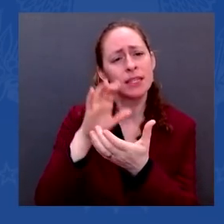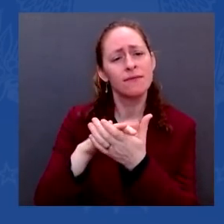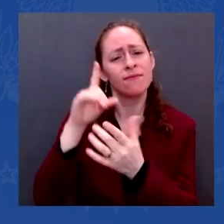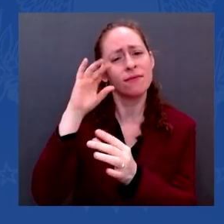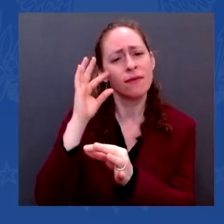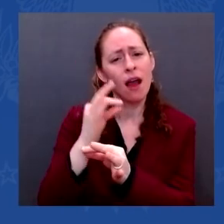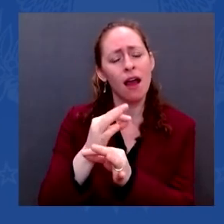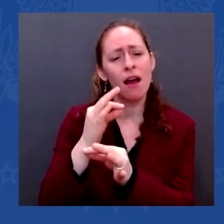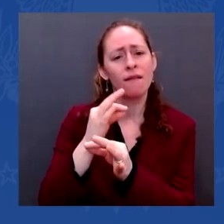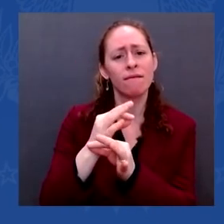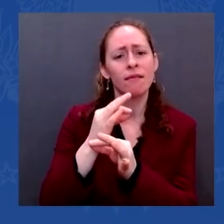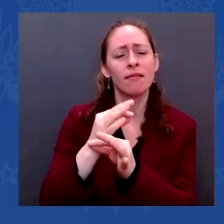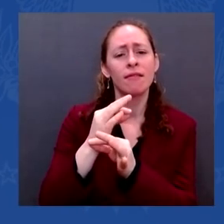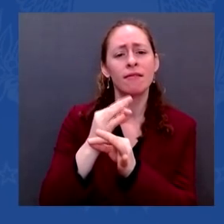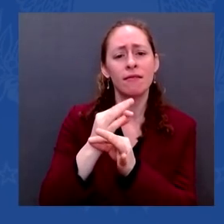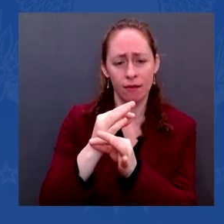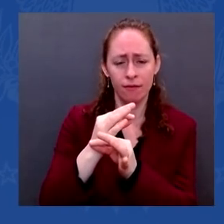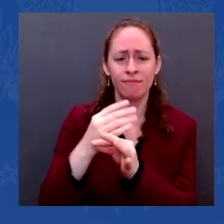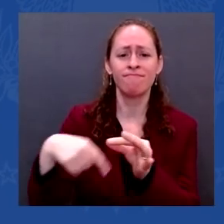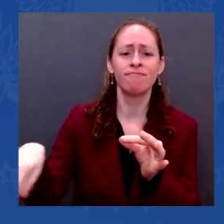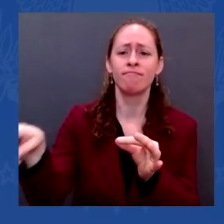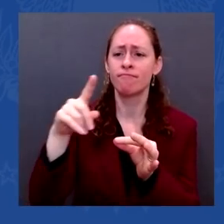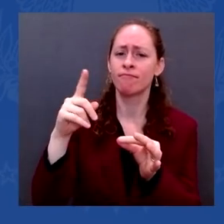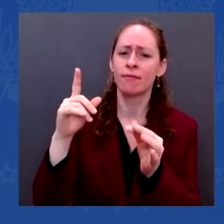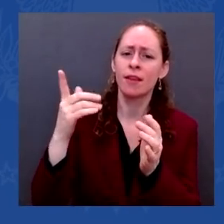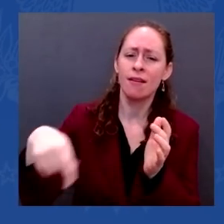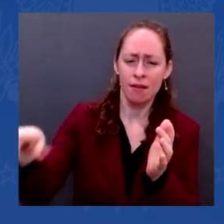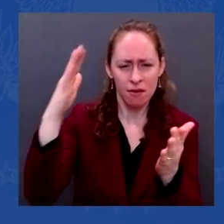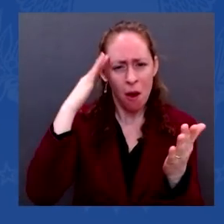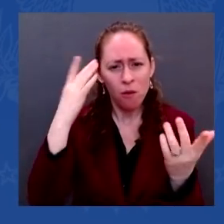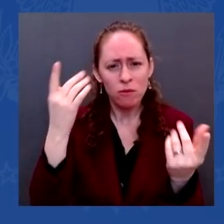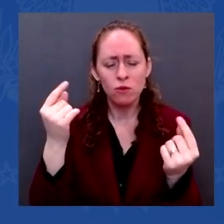Tell me about the doors that have been shot over and over and over,